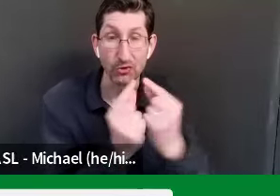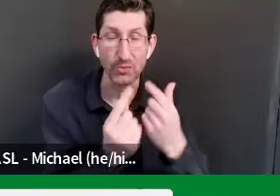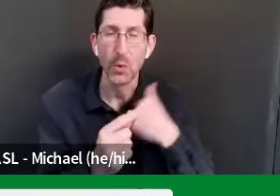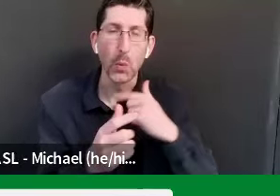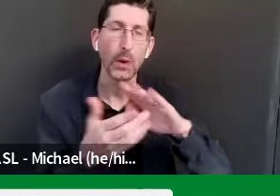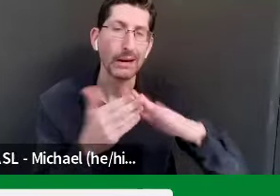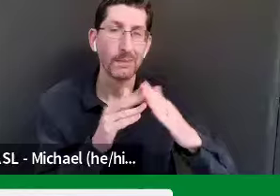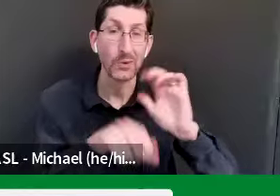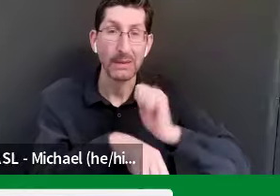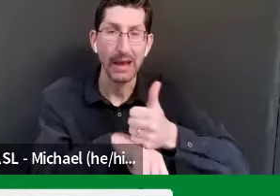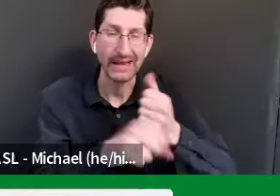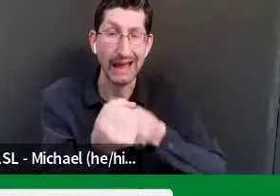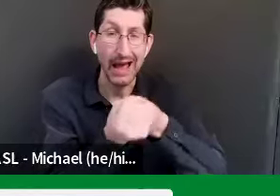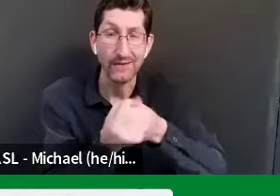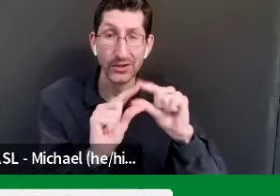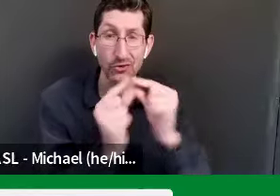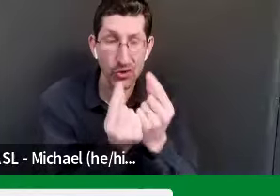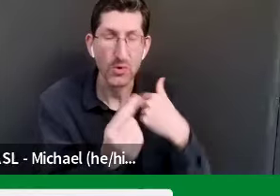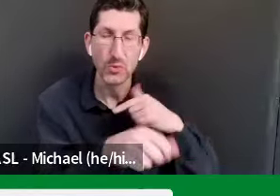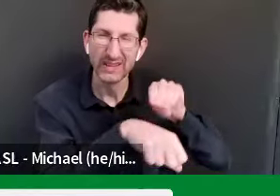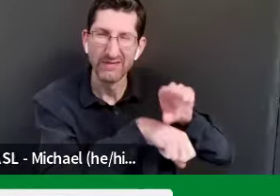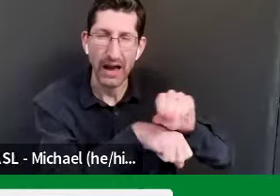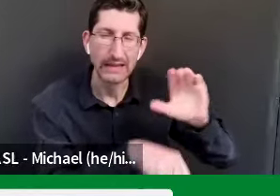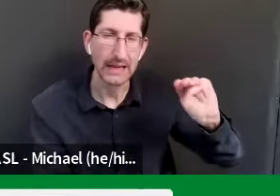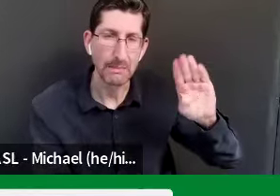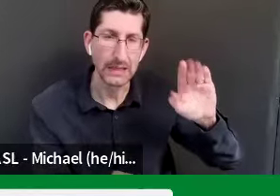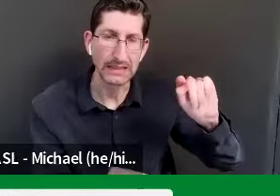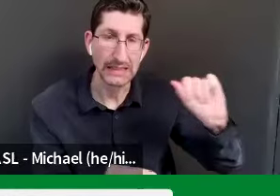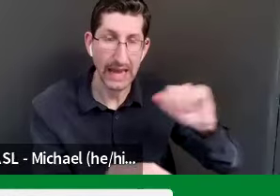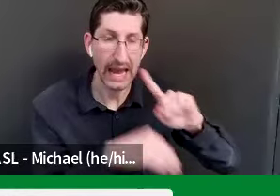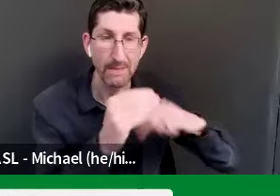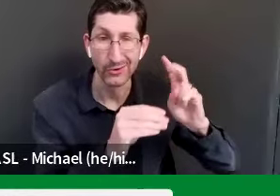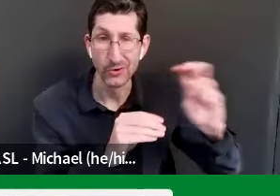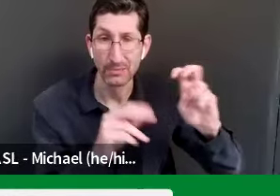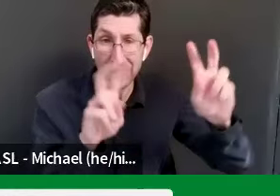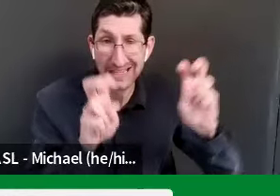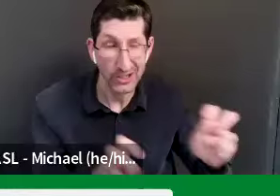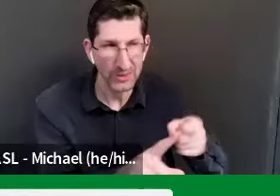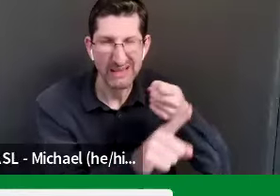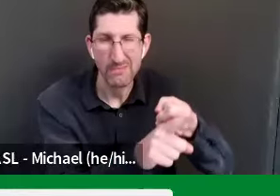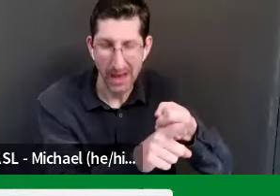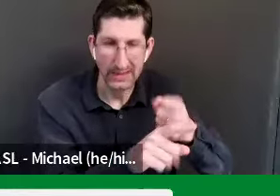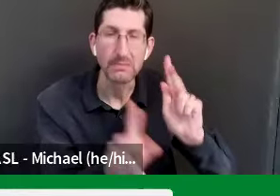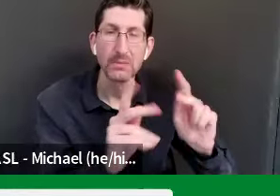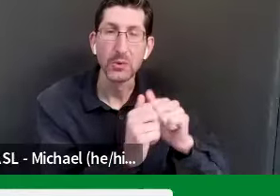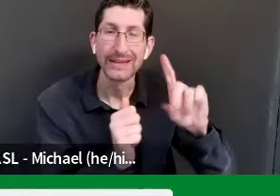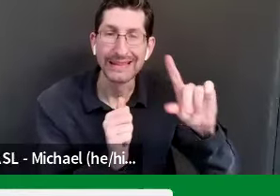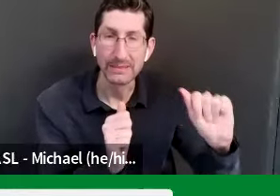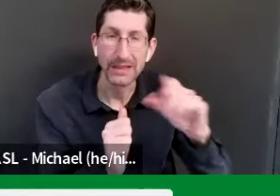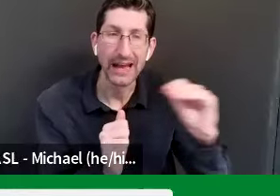ACCESS GROUP. WE COMMUNITY-BASED ADVOCACY GROUP ADVISING THE MBTA ON TRANSPORTATION MATTERS IMPACTING